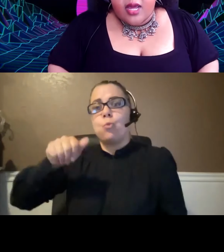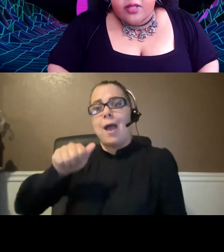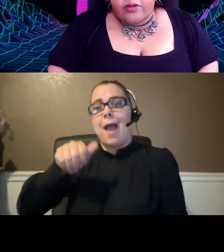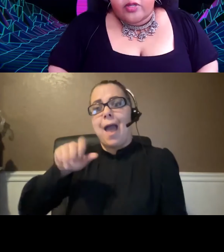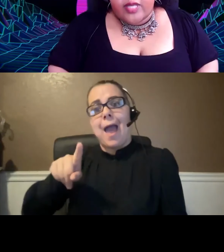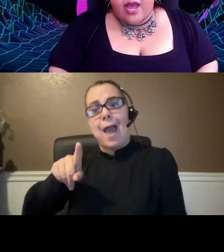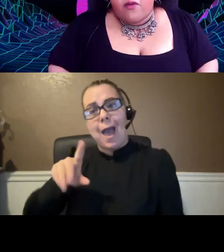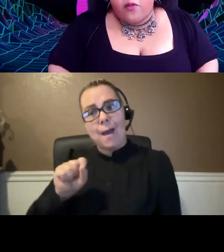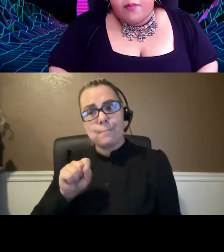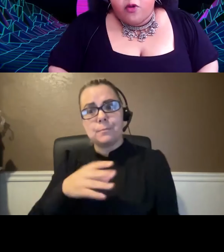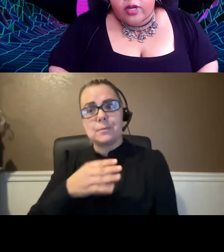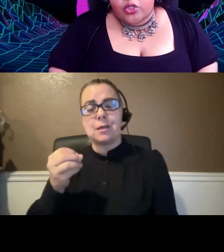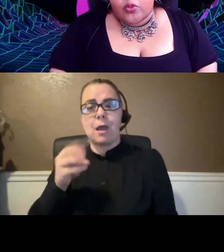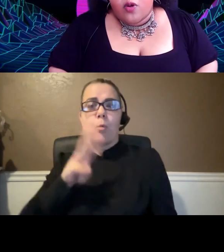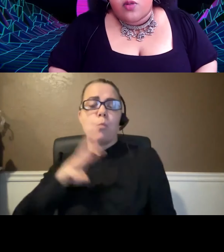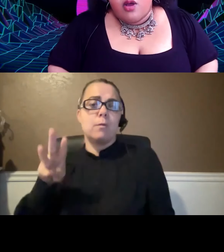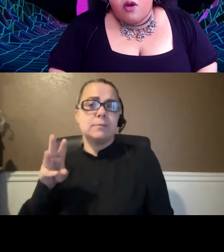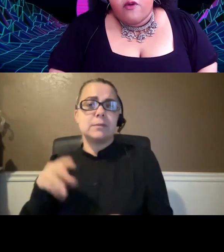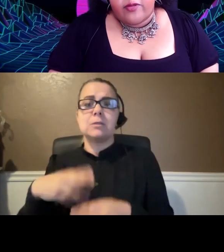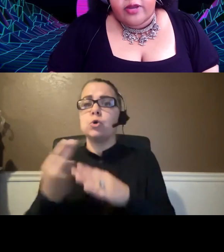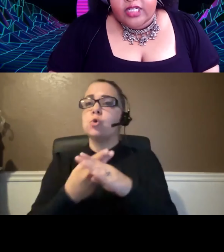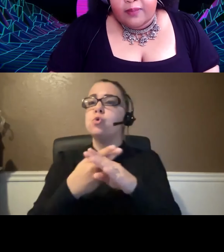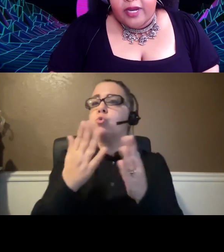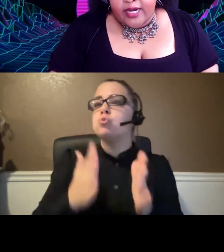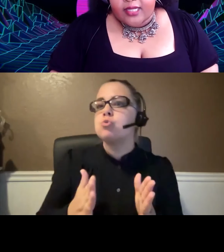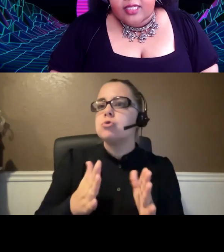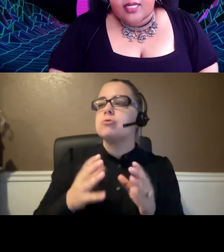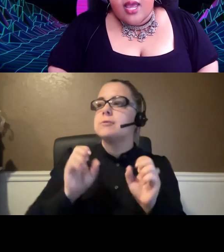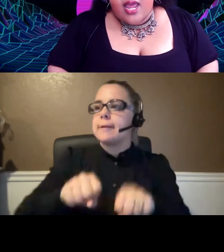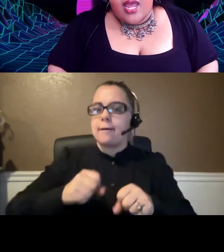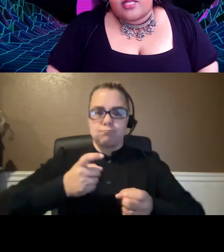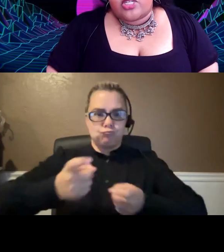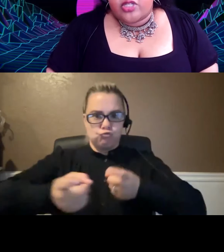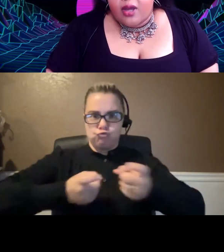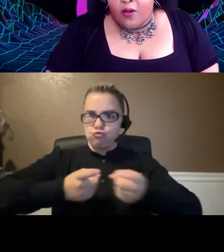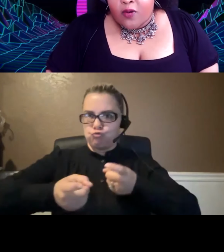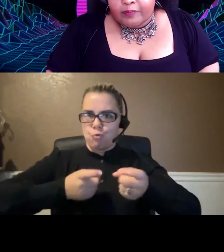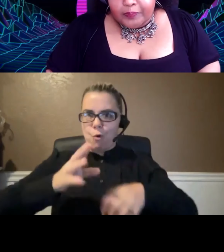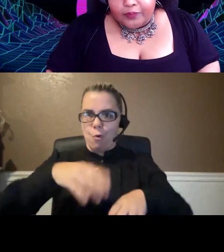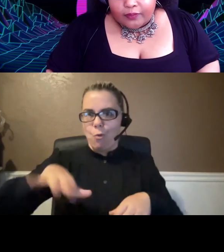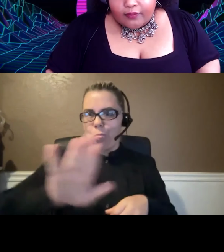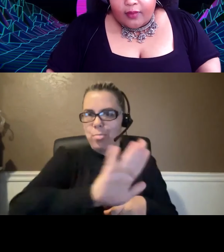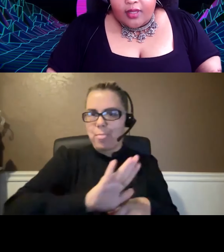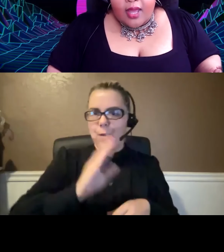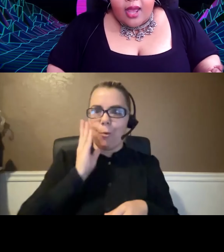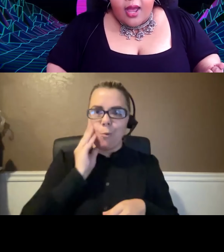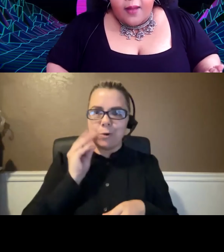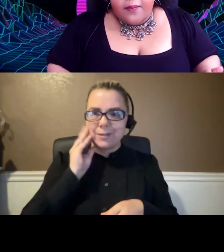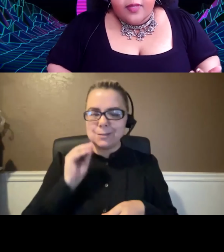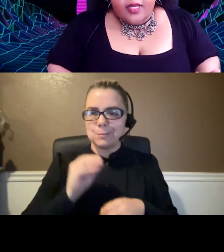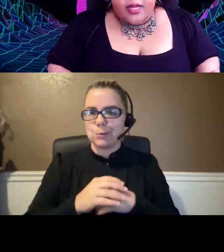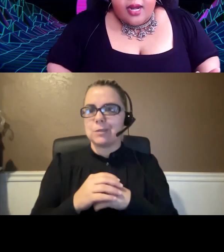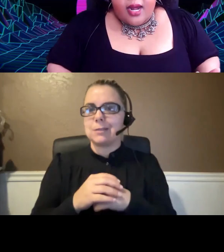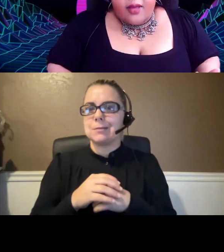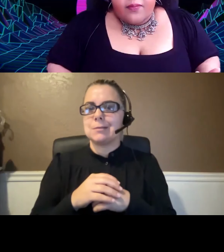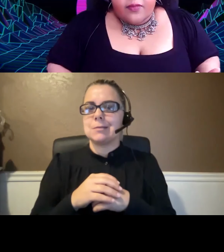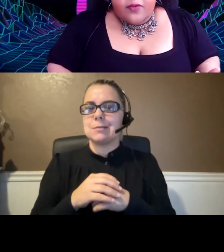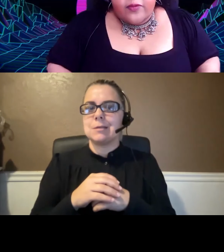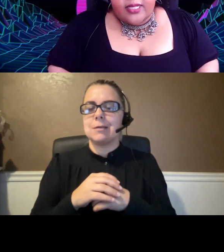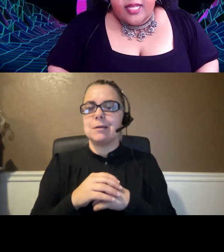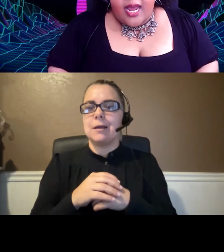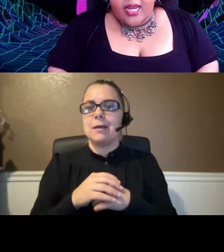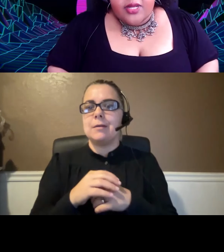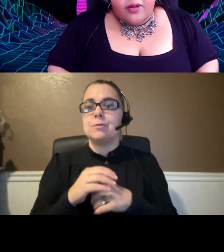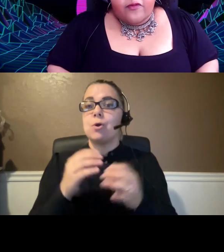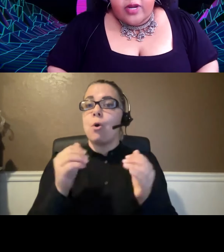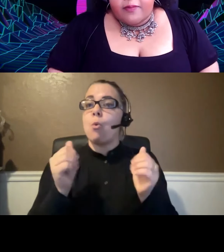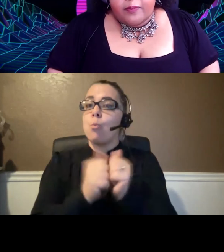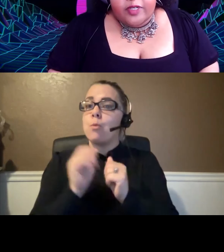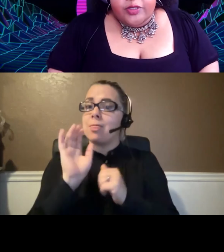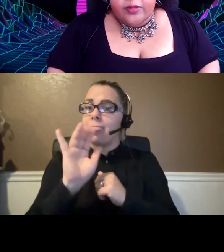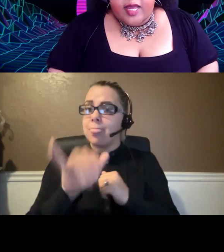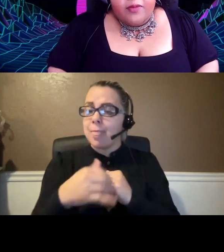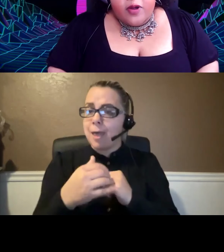users have way more control over their experience. And so, with that, very much potential there,